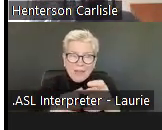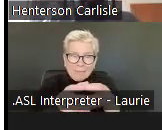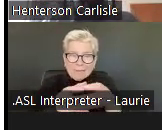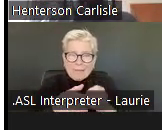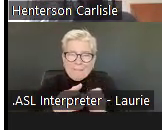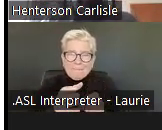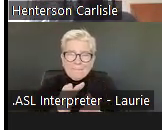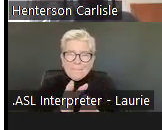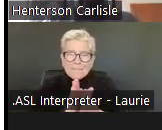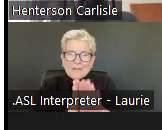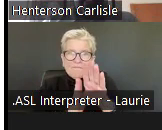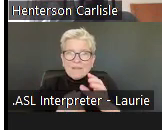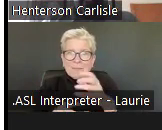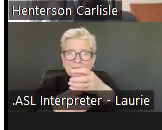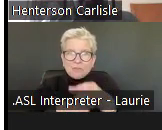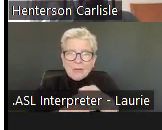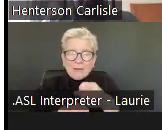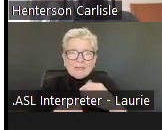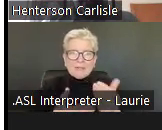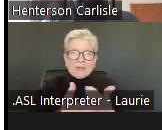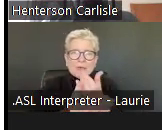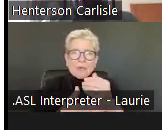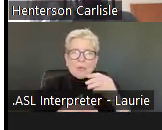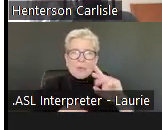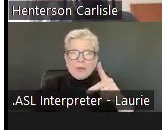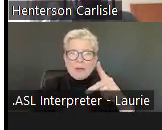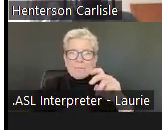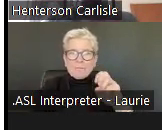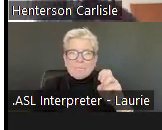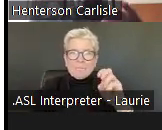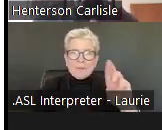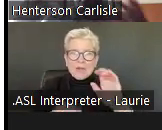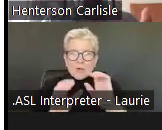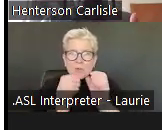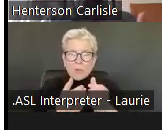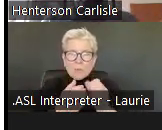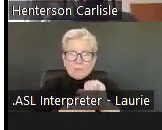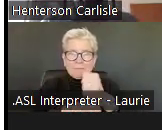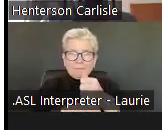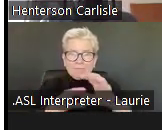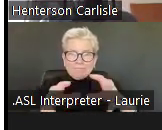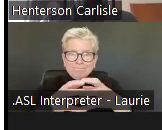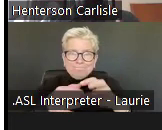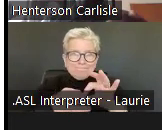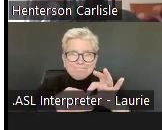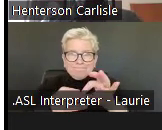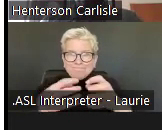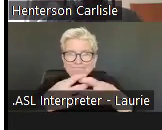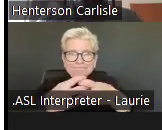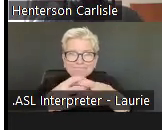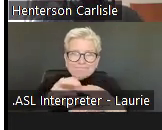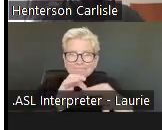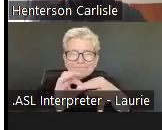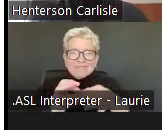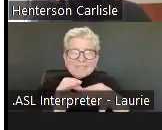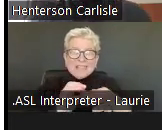One that provides them, gets them, allows them to meet their teachers, allows them to get a